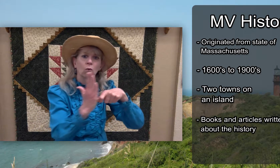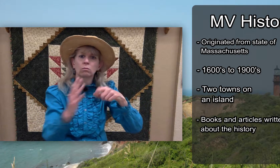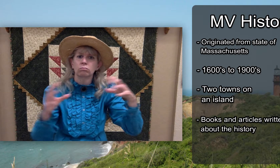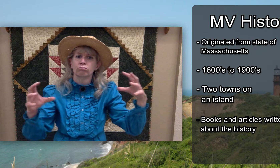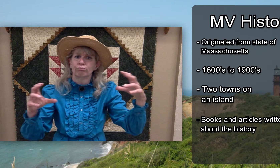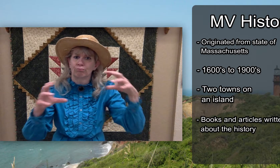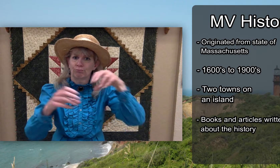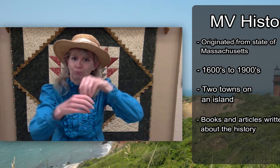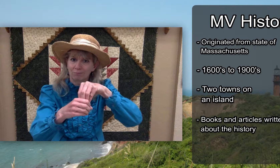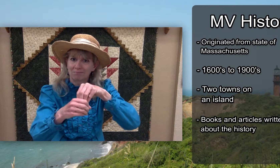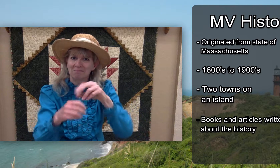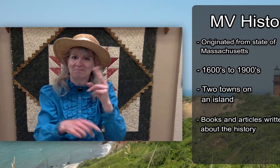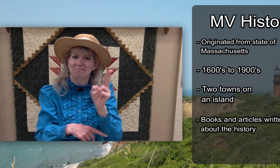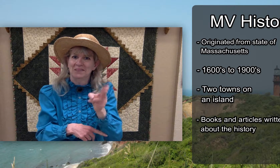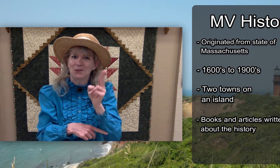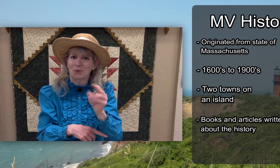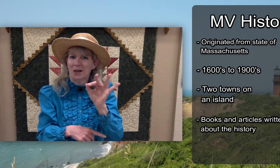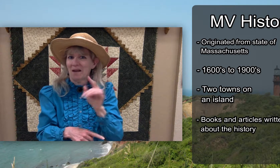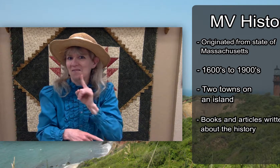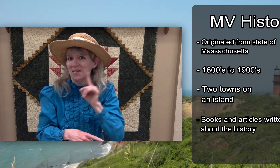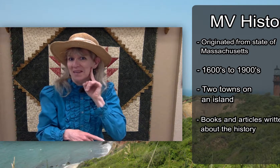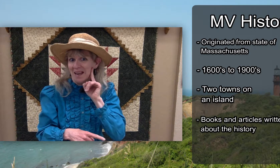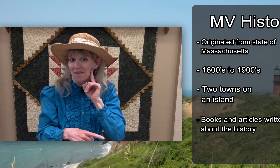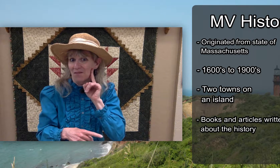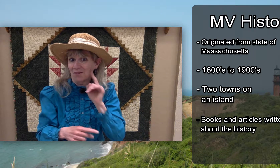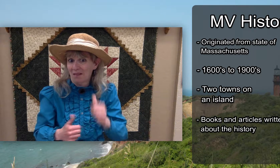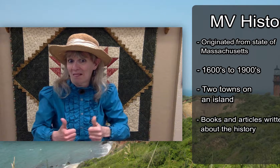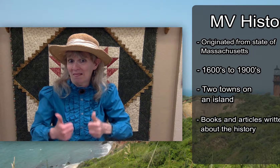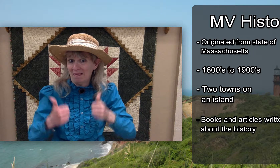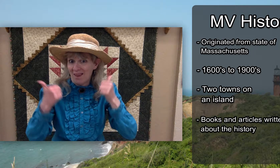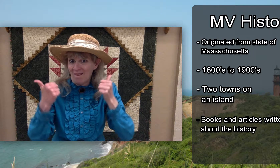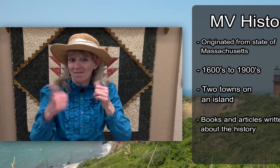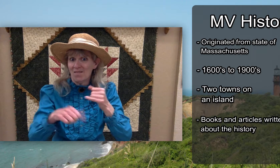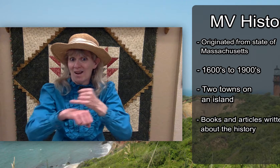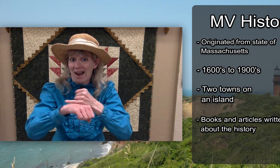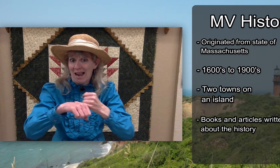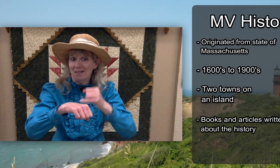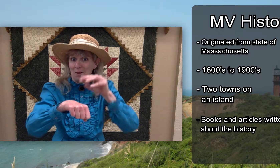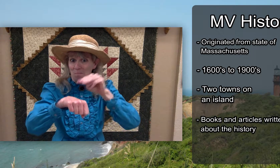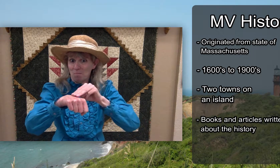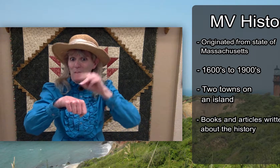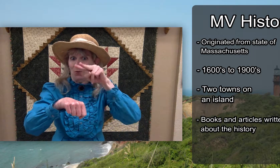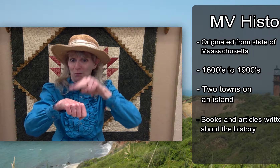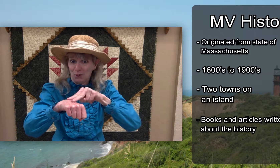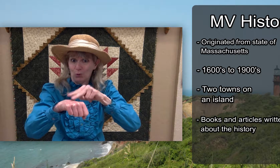They include a lot of history of the Deaf life on the island of Martha's Vineyard.